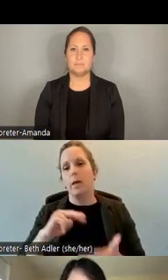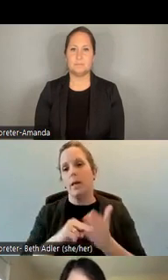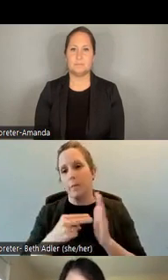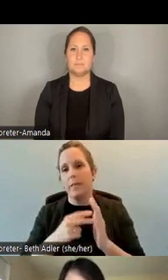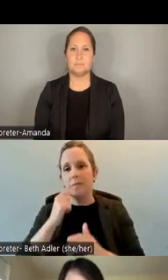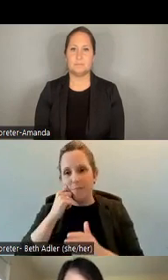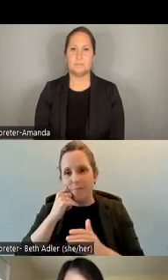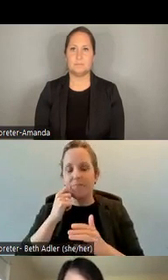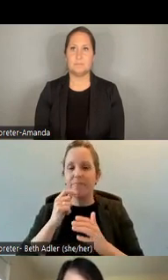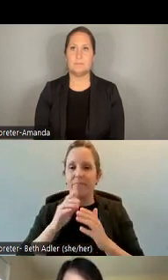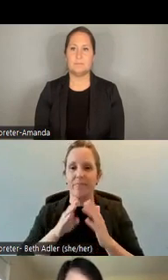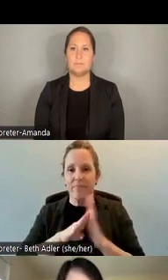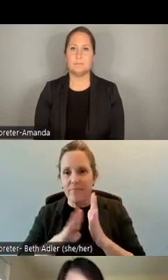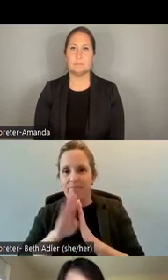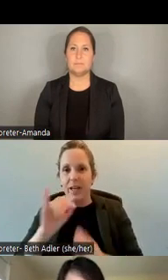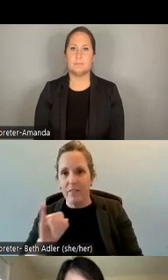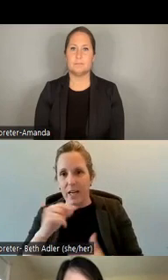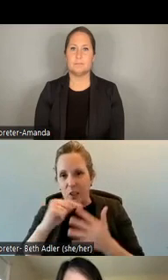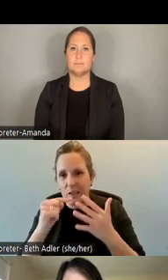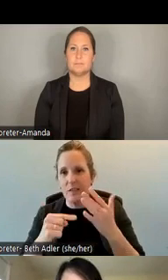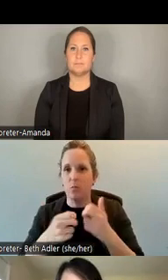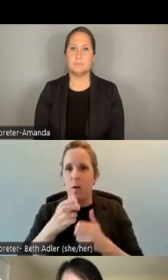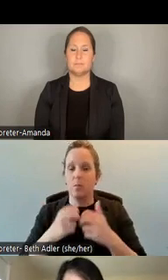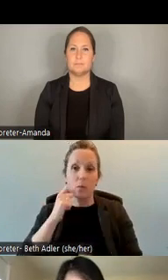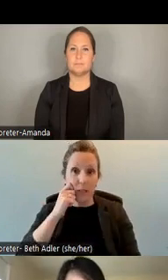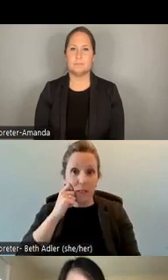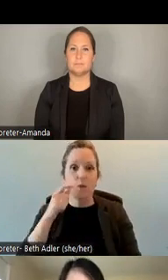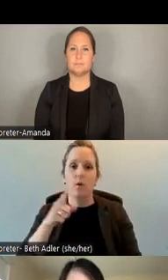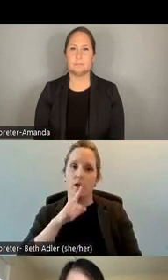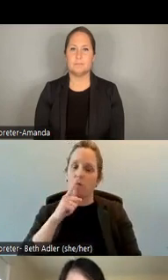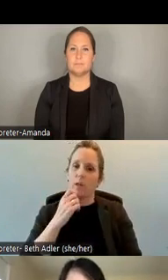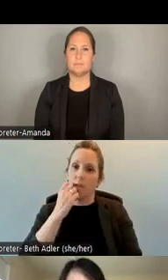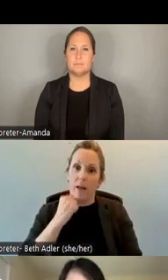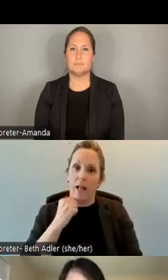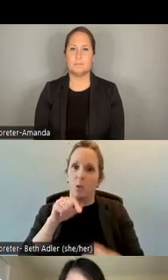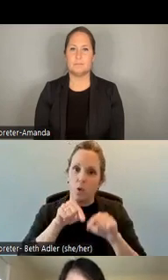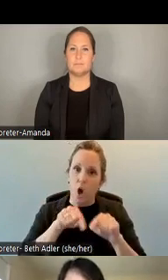conditions and infections and so they really value things like socks and snacks and supplies which we